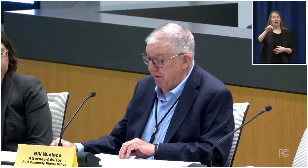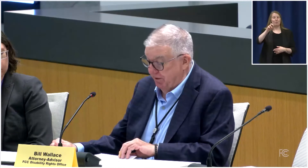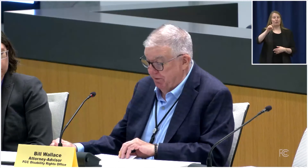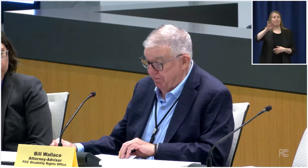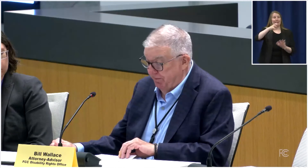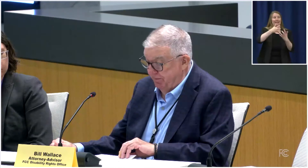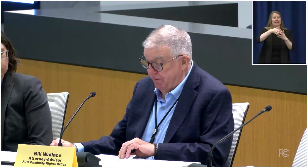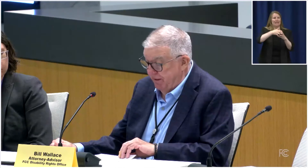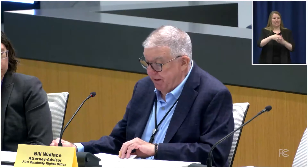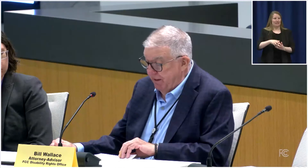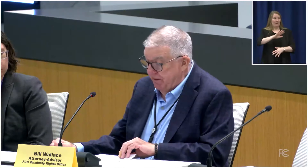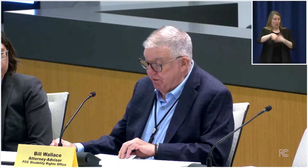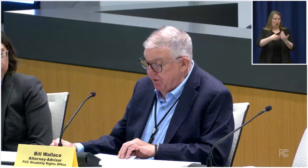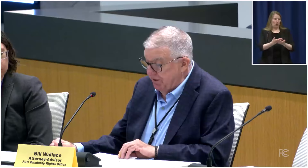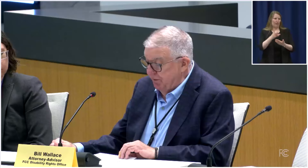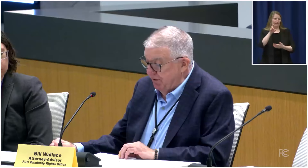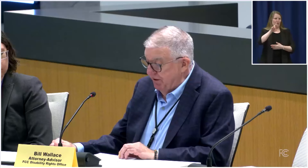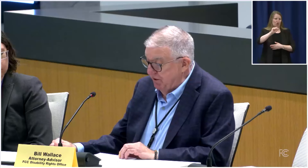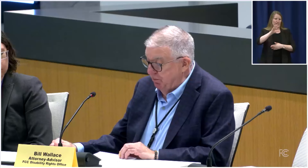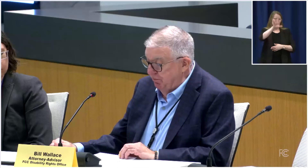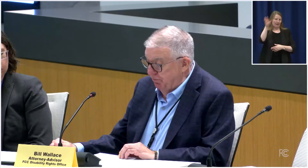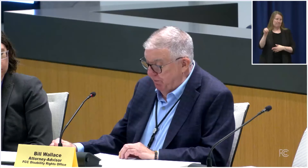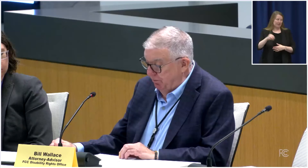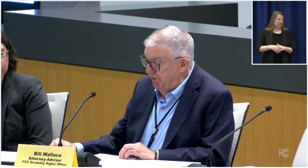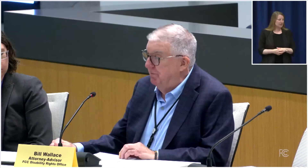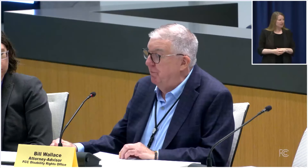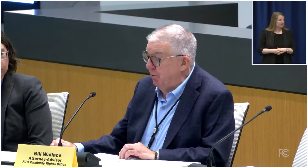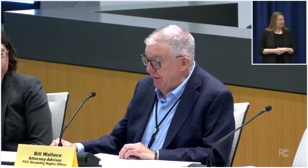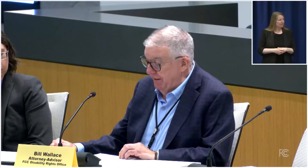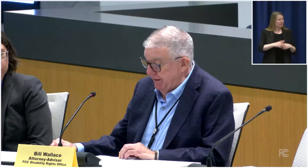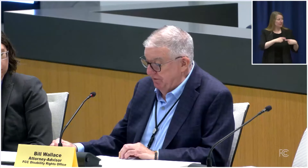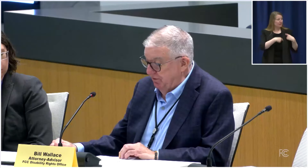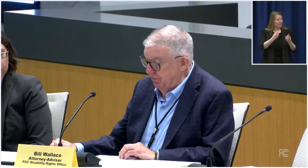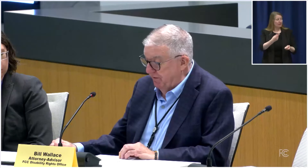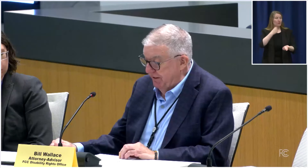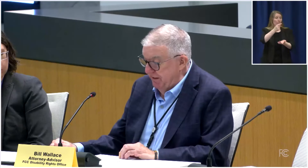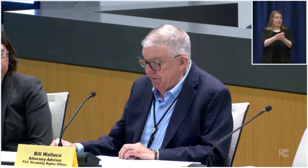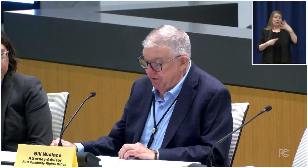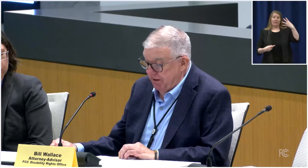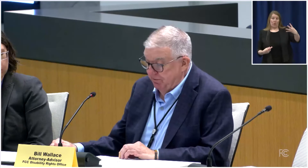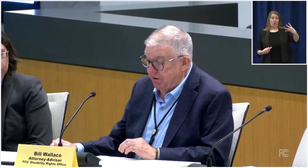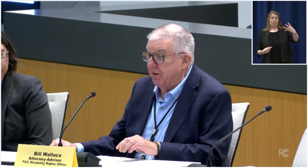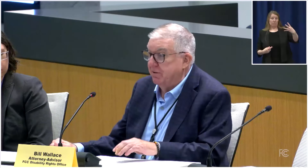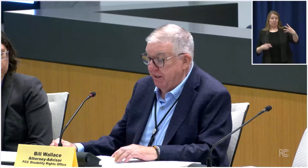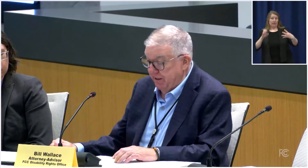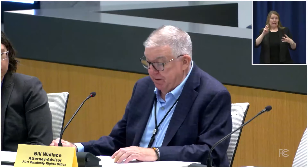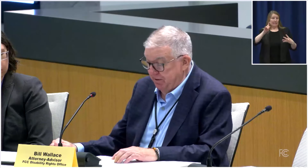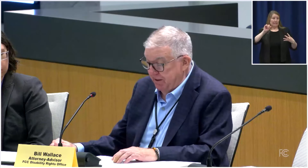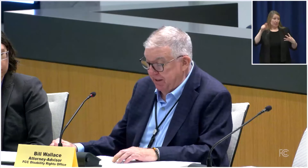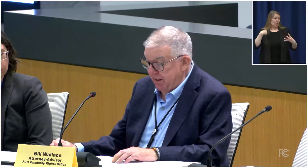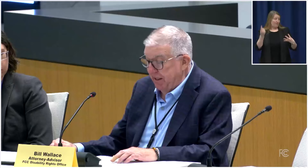FOR EXAMPLE TO TRANSFER A CALL TO A HEARING AGENT AND PERFORMING OTHER NECESSARY